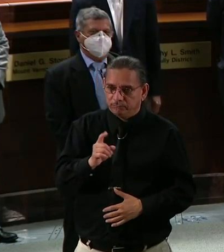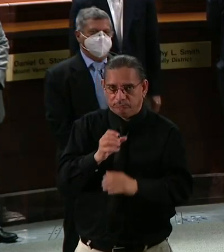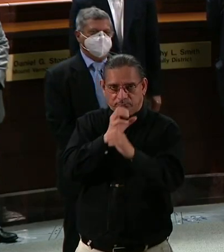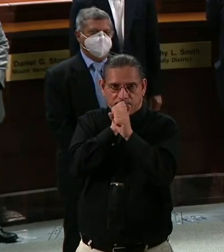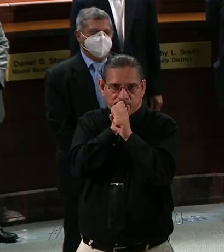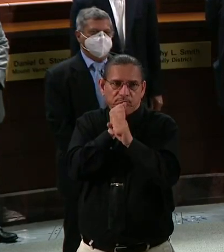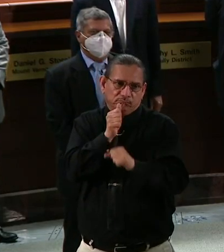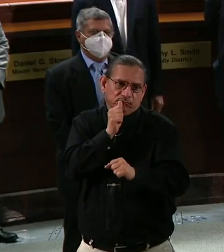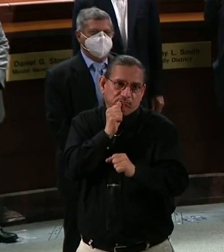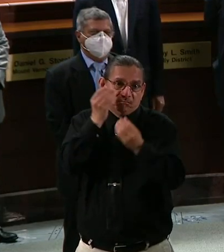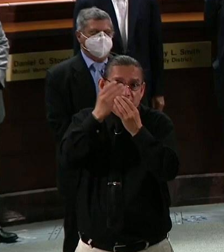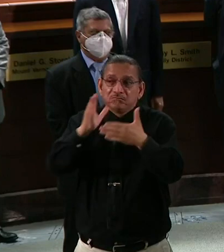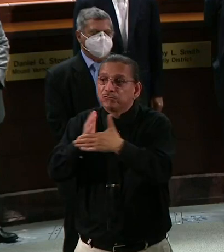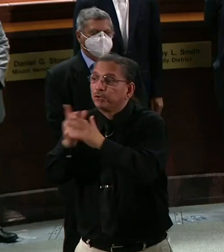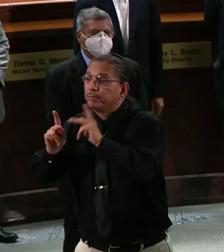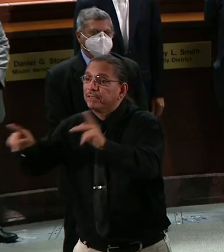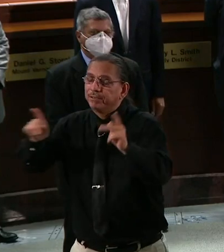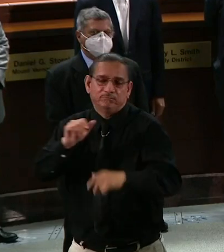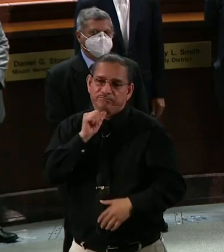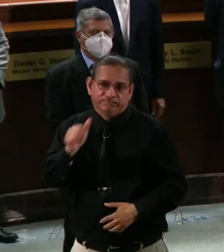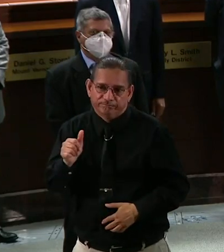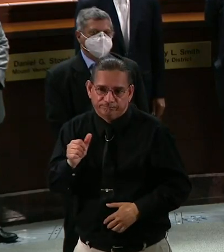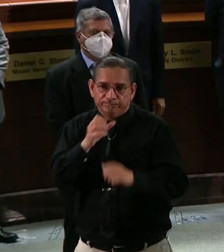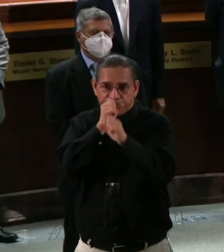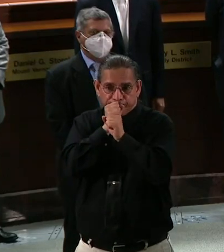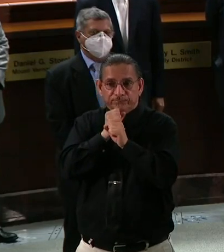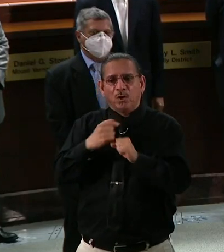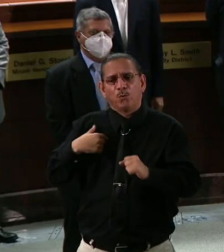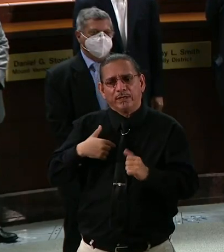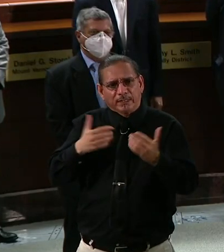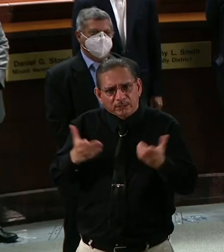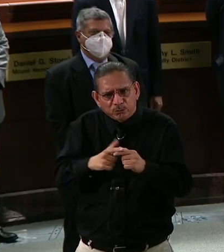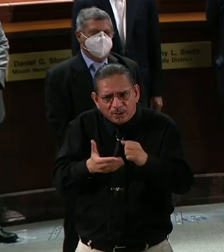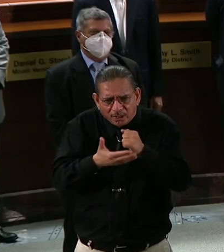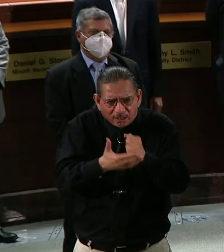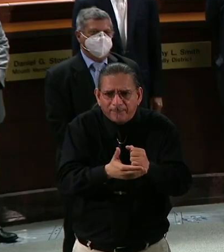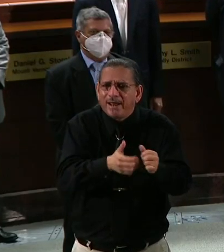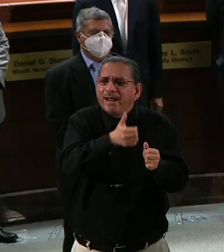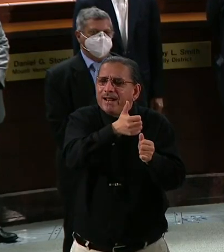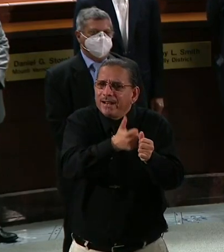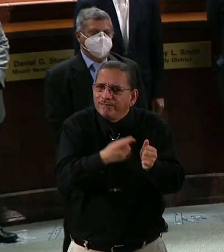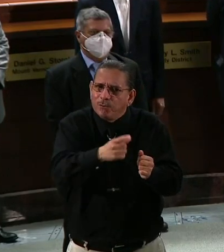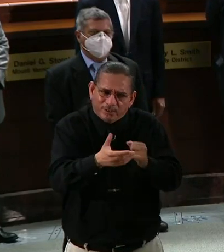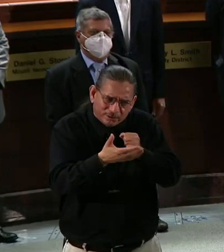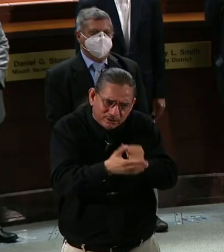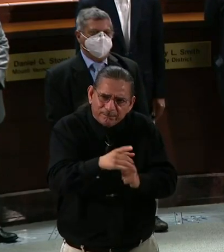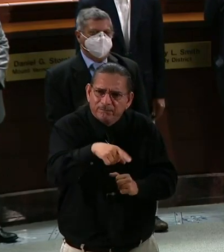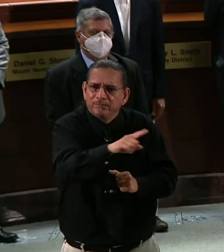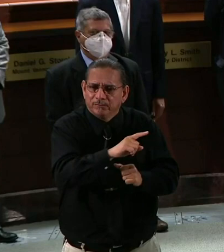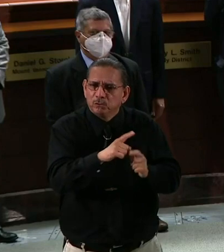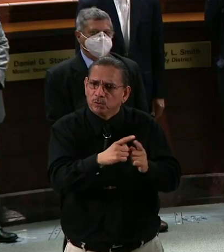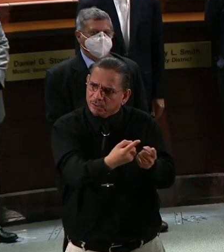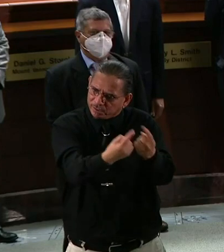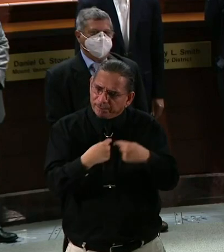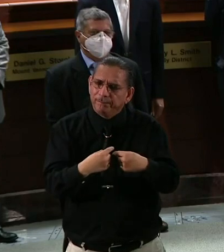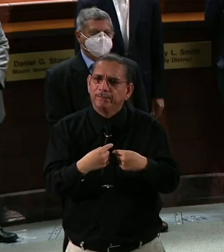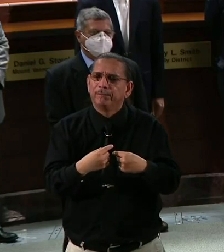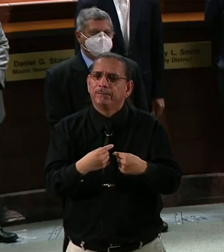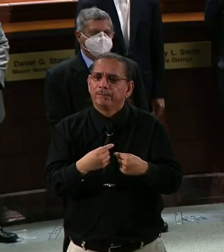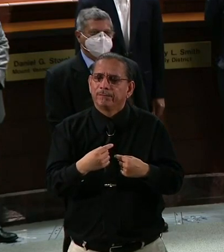BIT APART FROM WHAT IS THE MOST